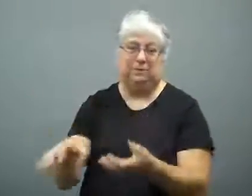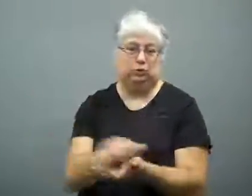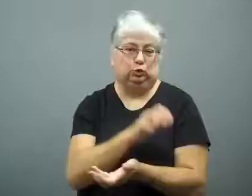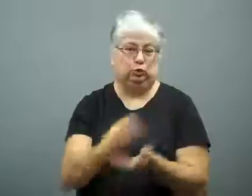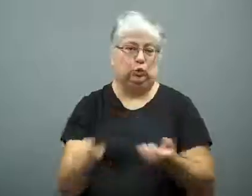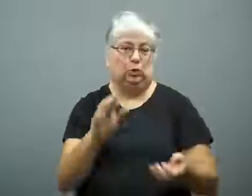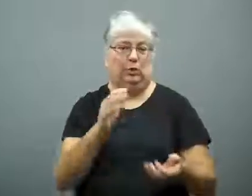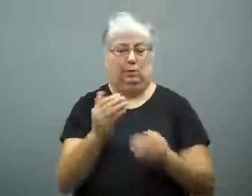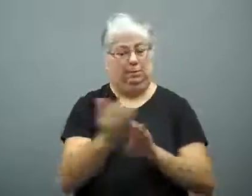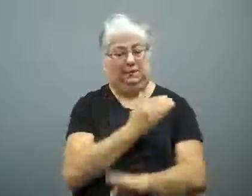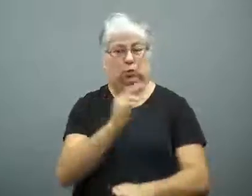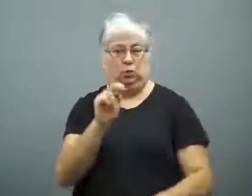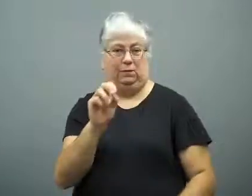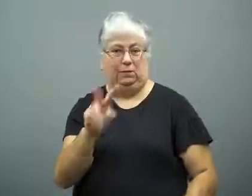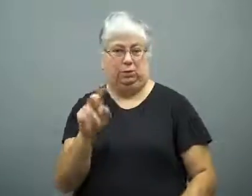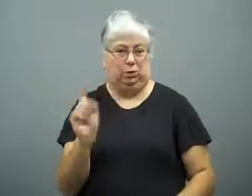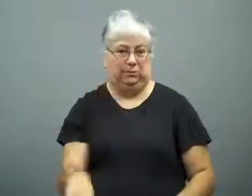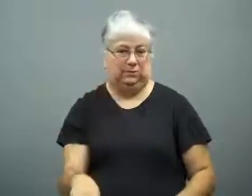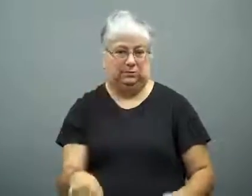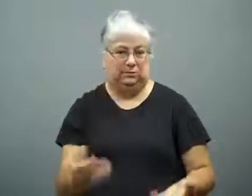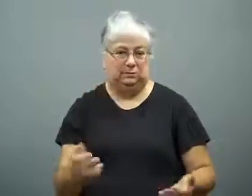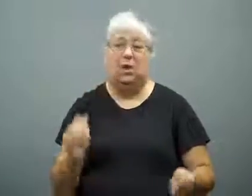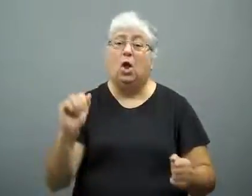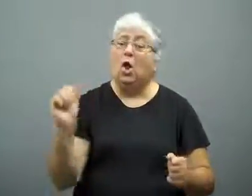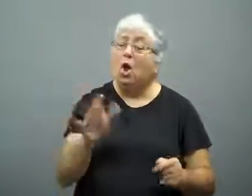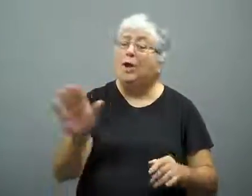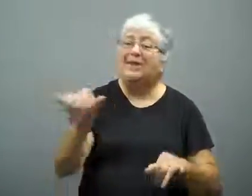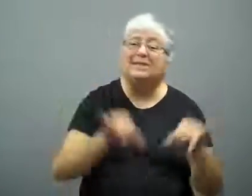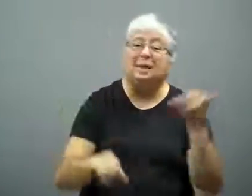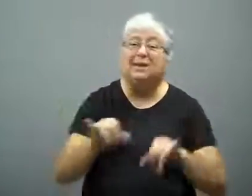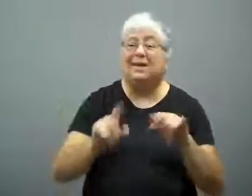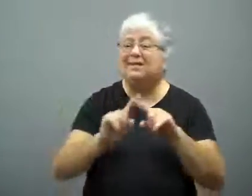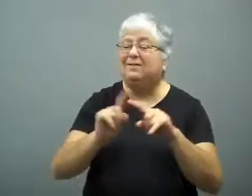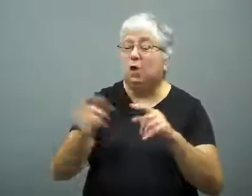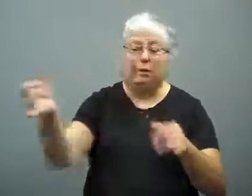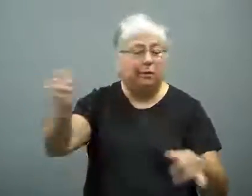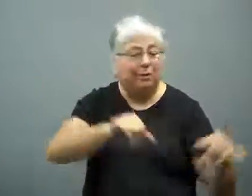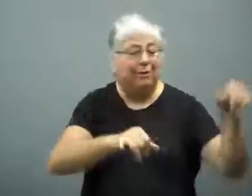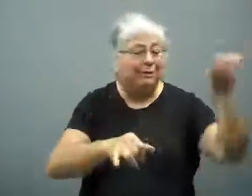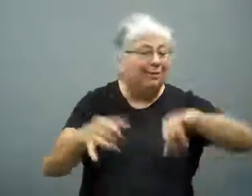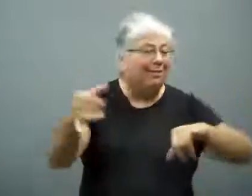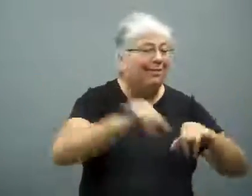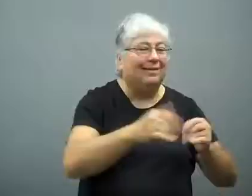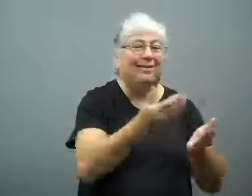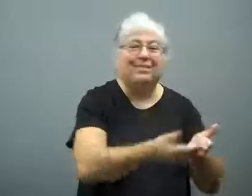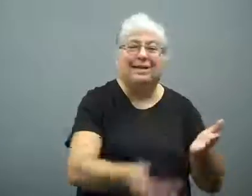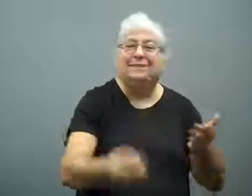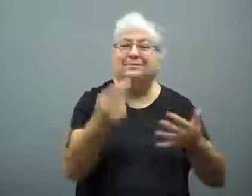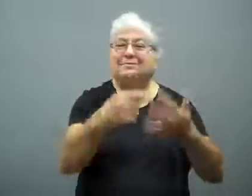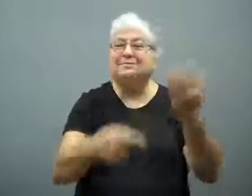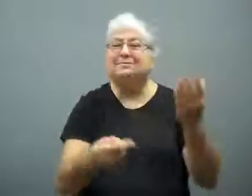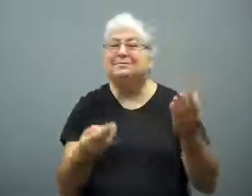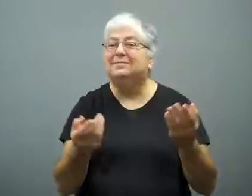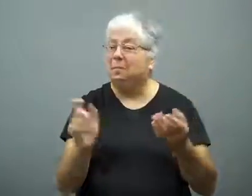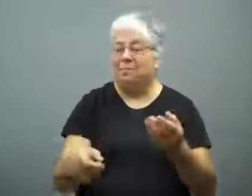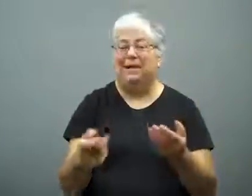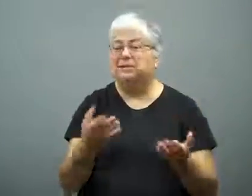must be destroyed by November.